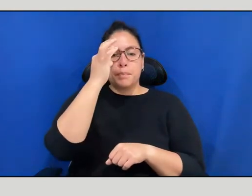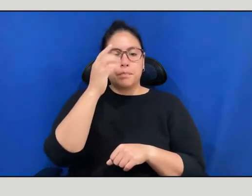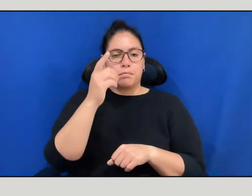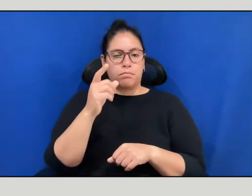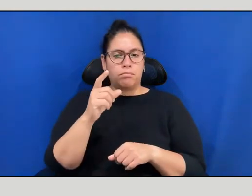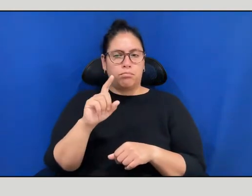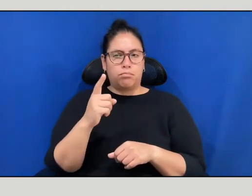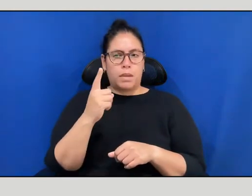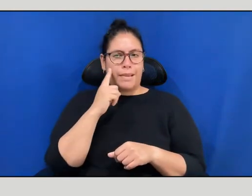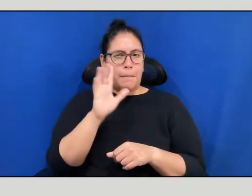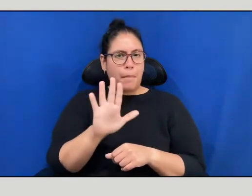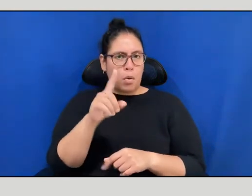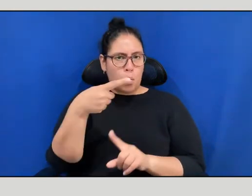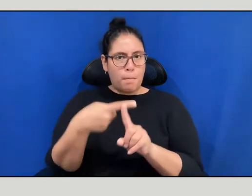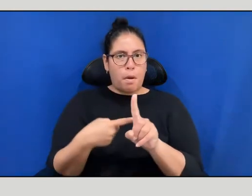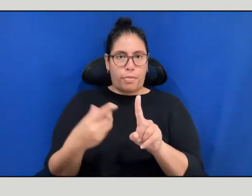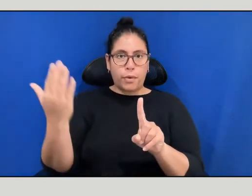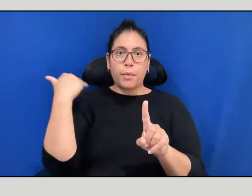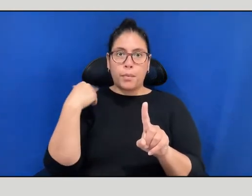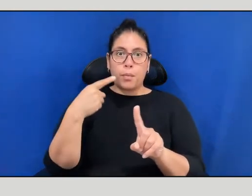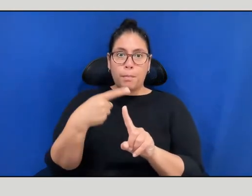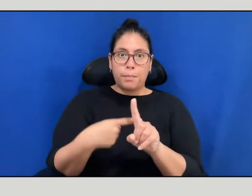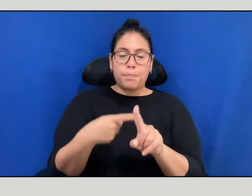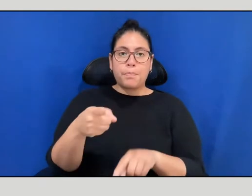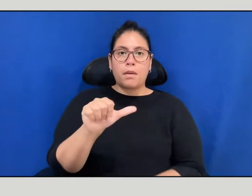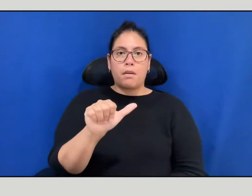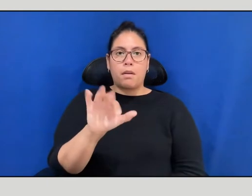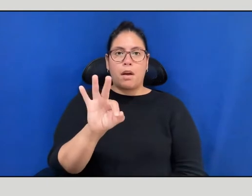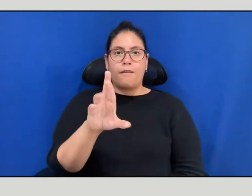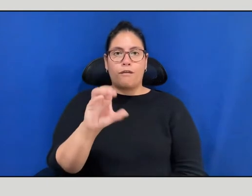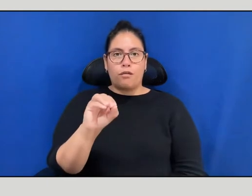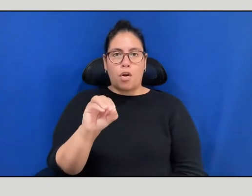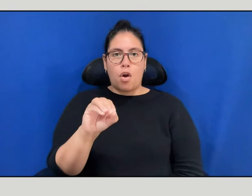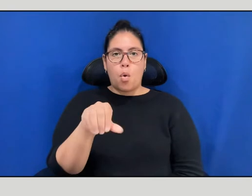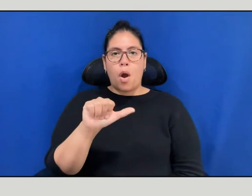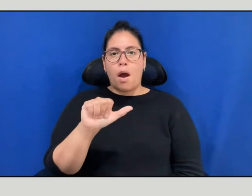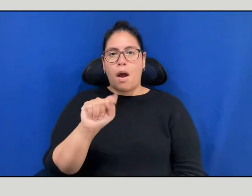at the Afro-Atlantic Histories exhibition